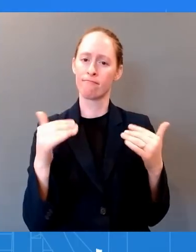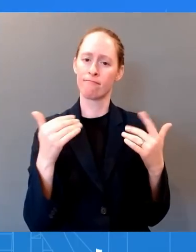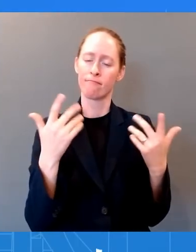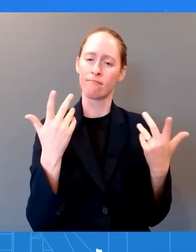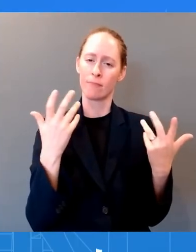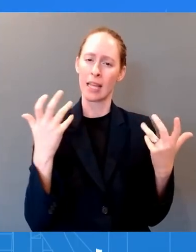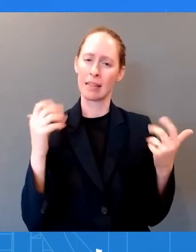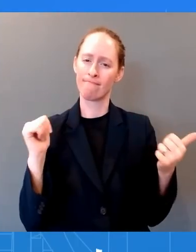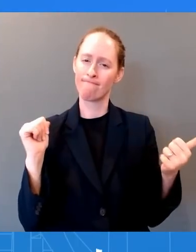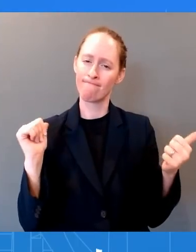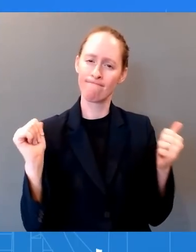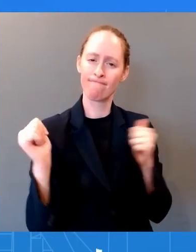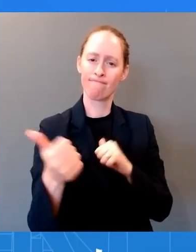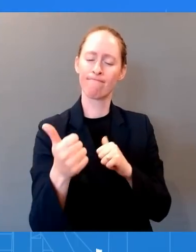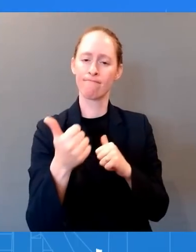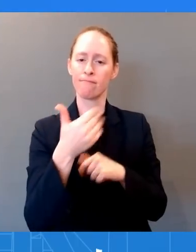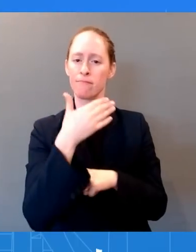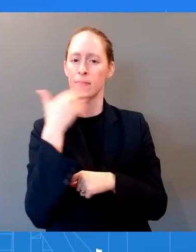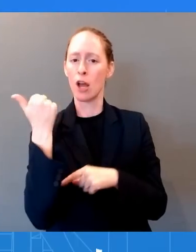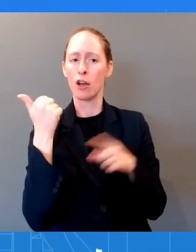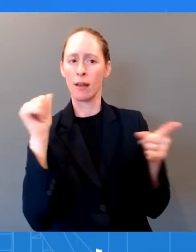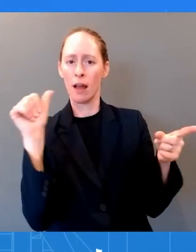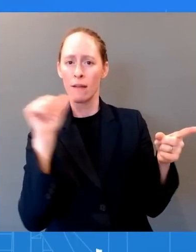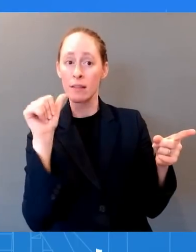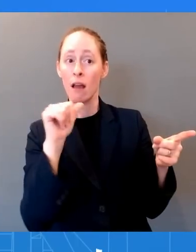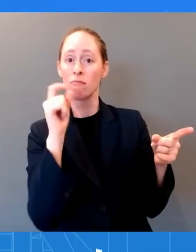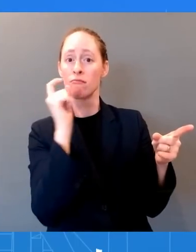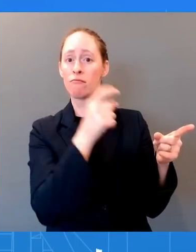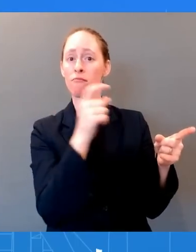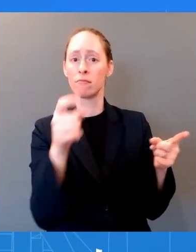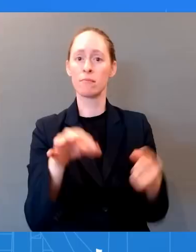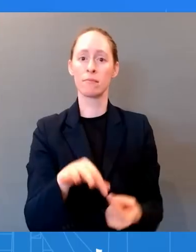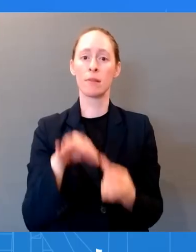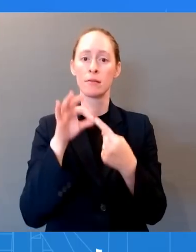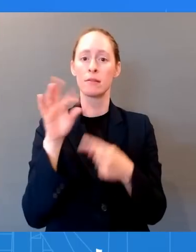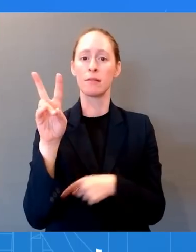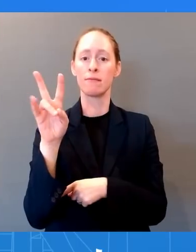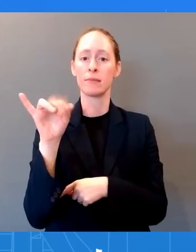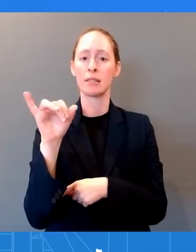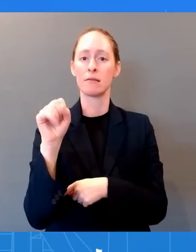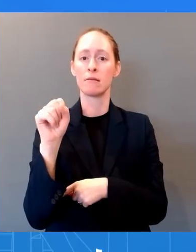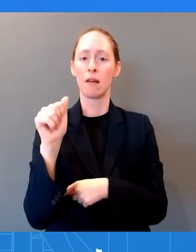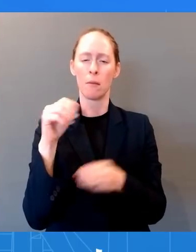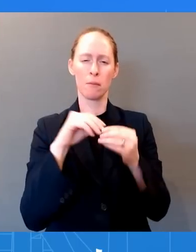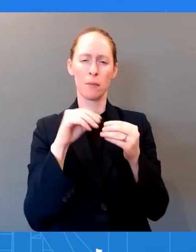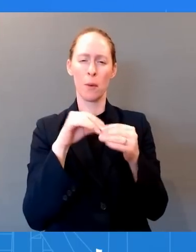SIV program -- make it more efficient and process SIV applicants more expeditiously